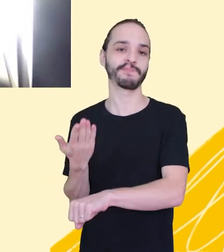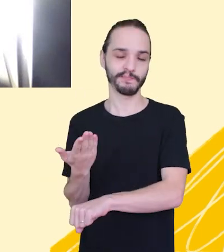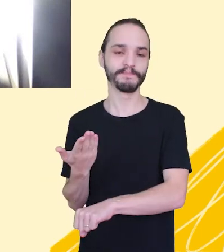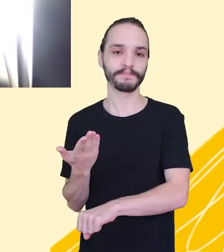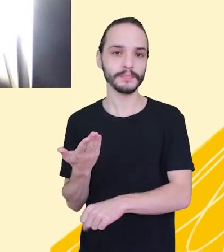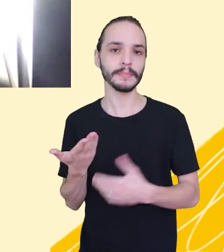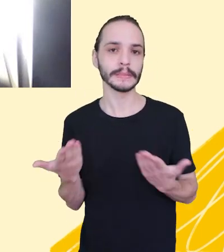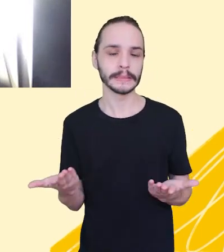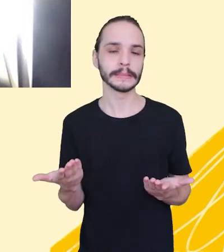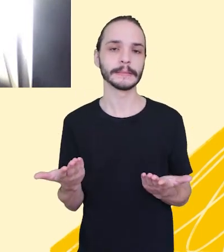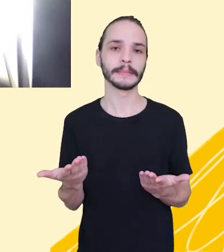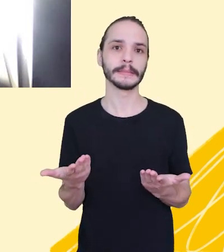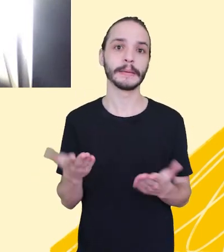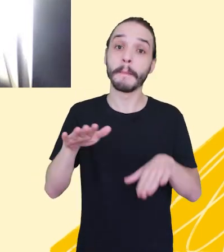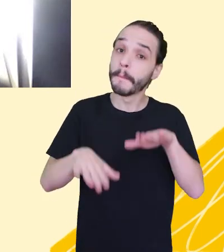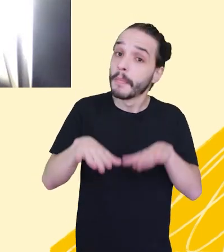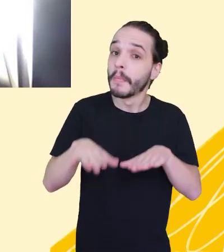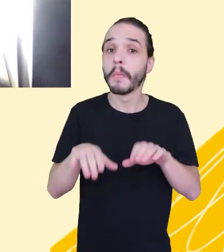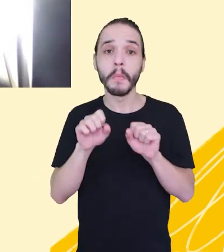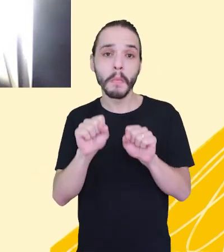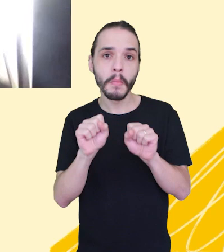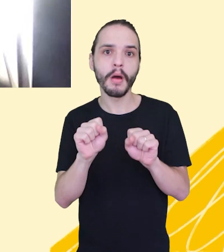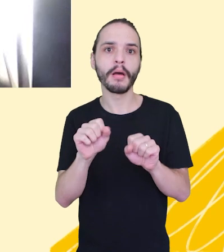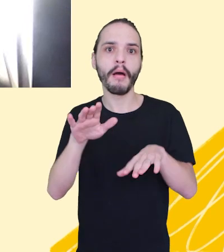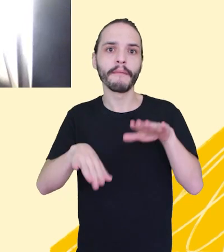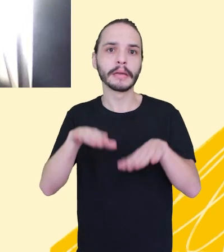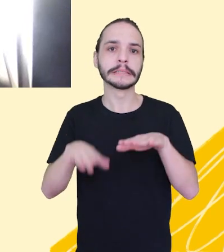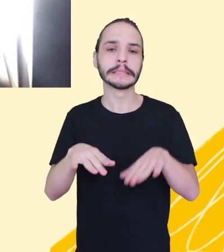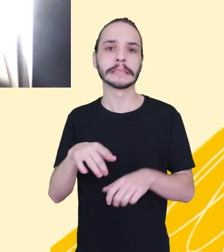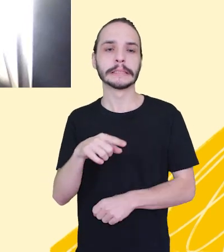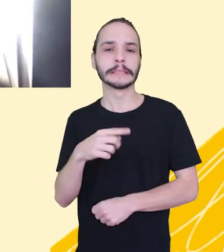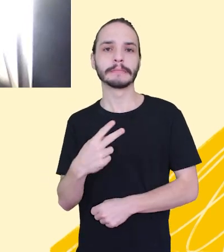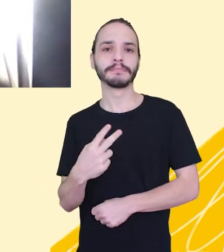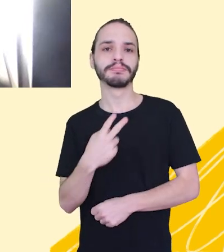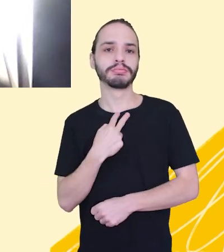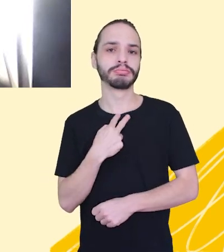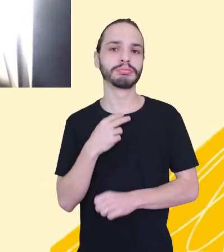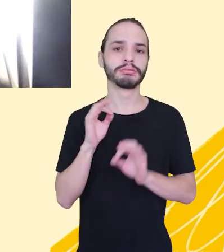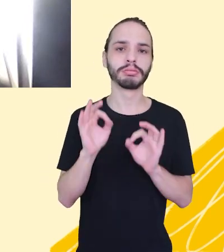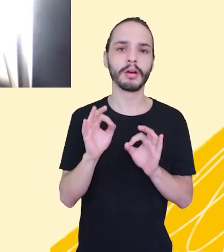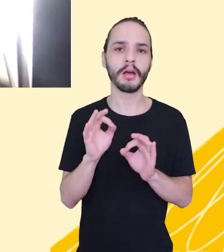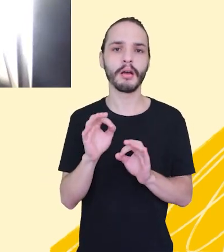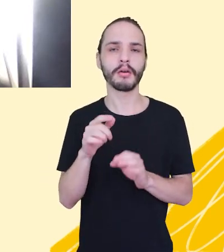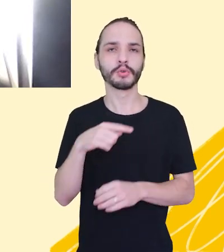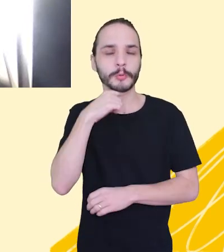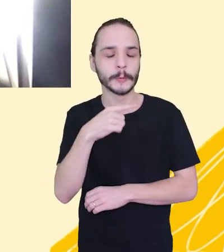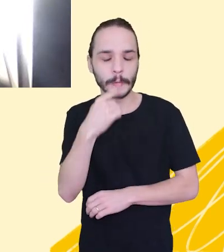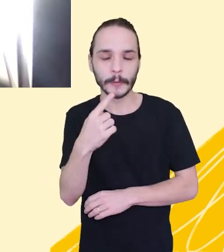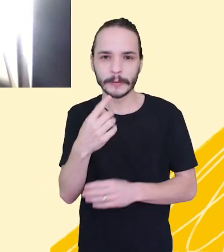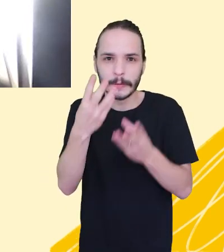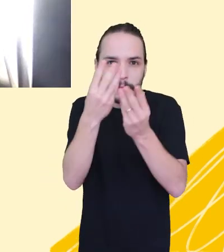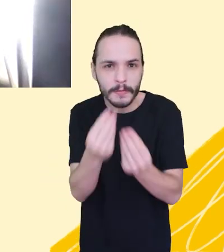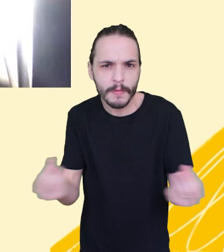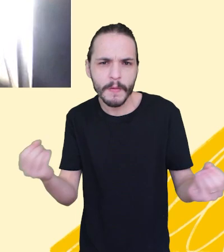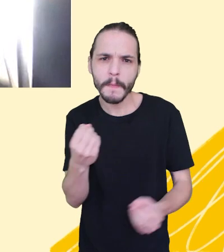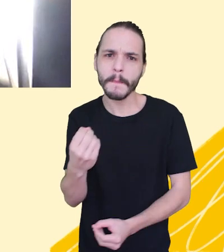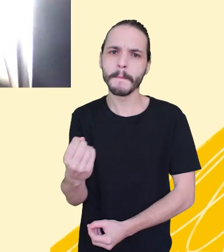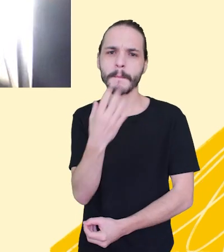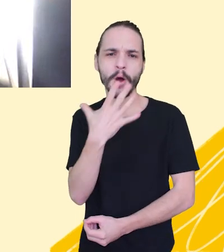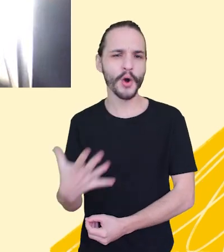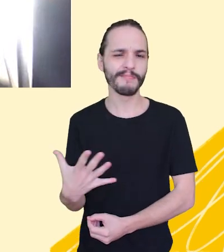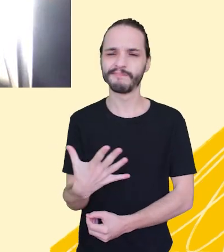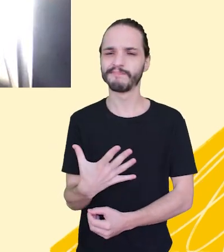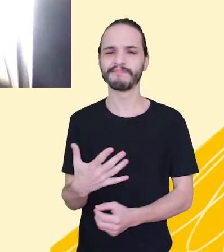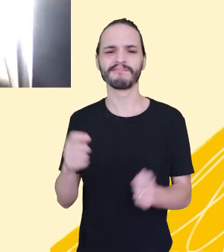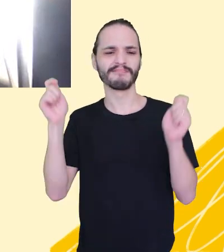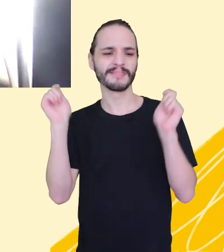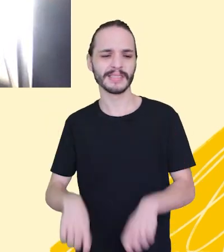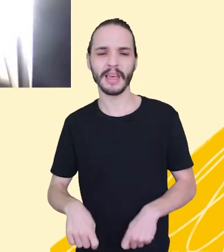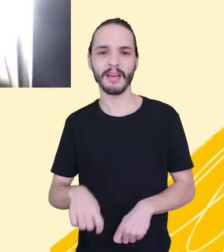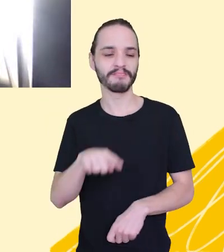and maybe make impossible to make it as good as it can be.